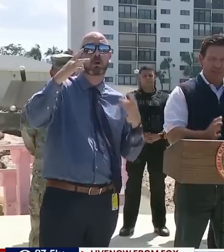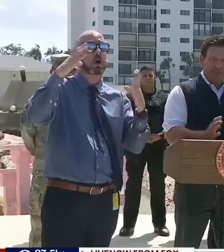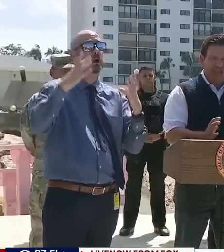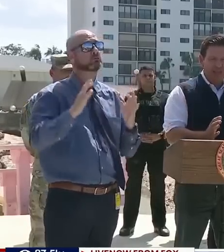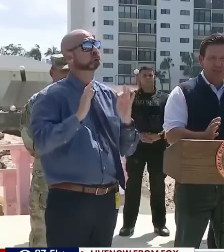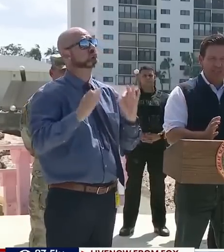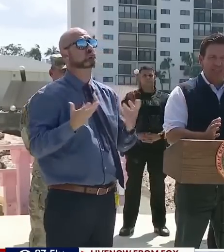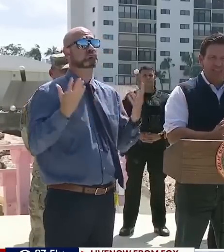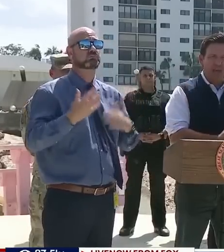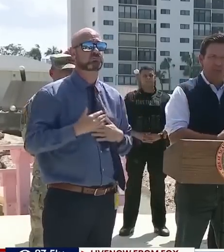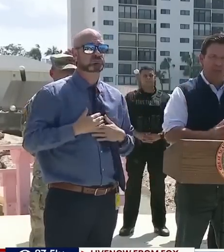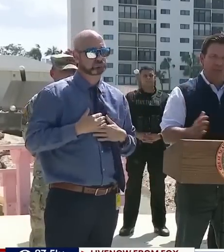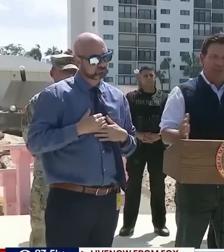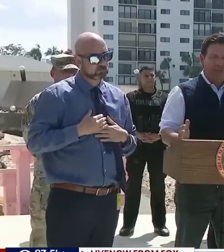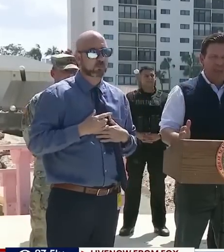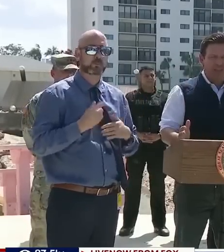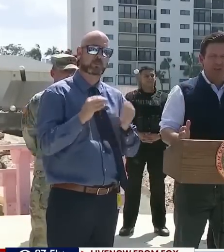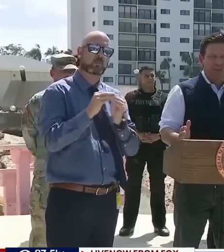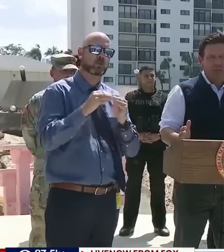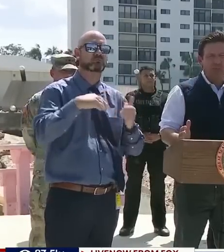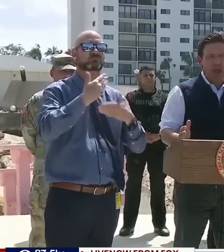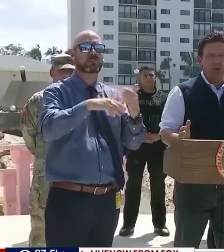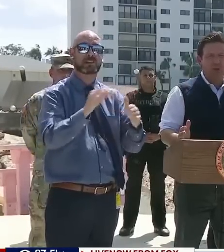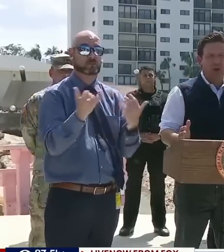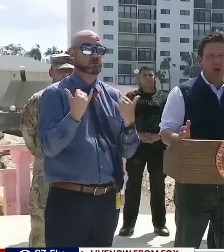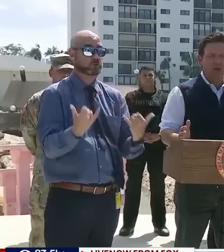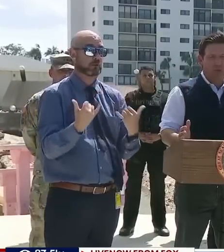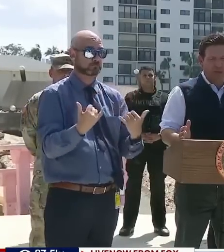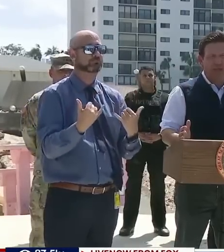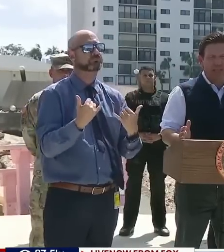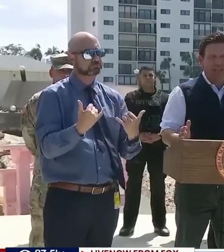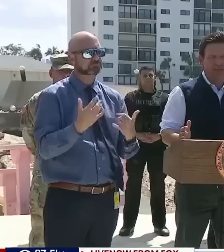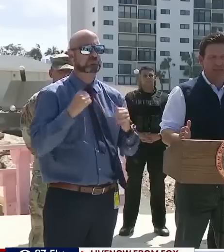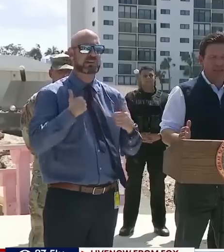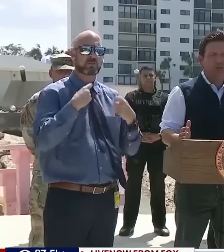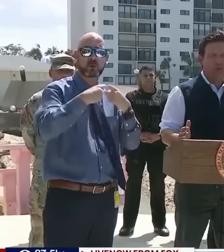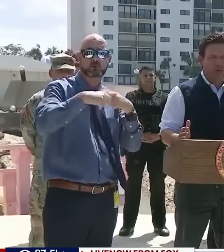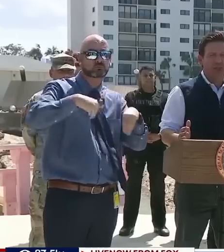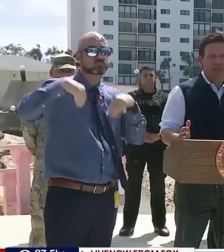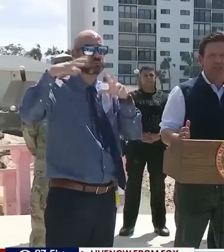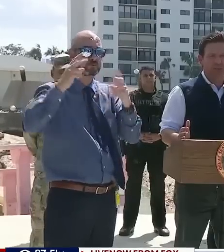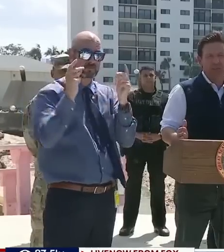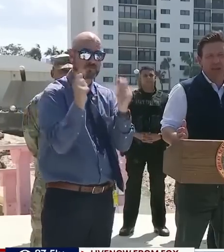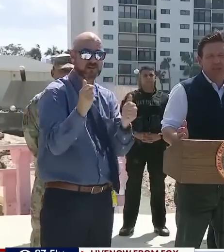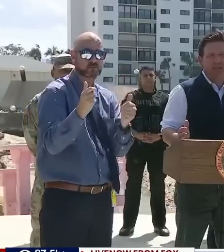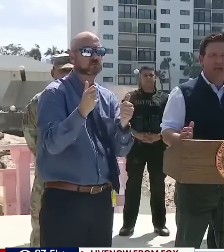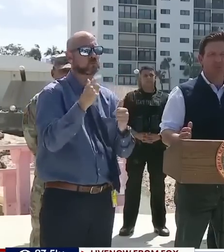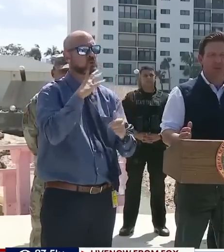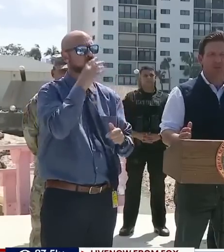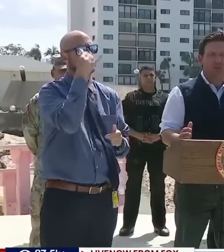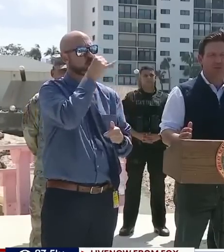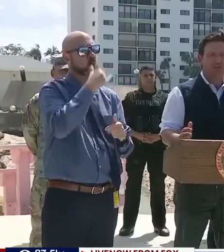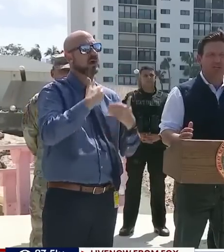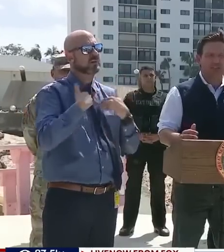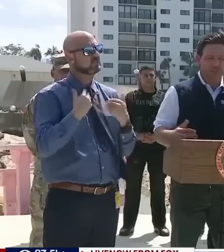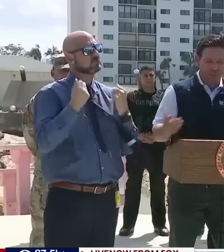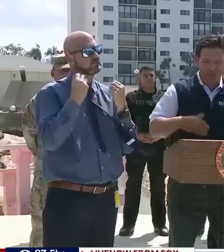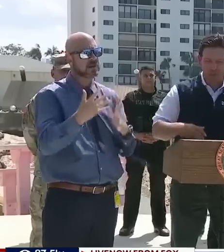you know, you just take it for granted, you know, you turn the light on, you get the charge, but uh, when times like this happen and